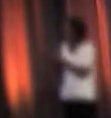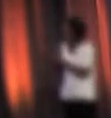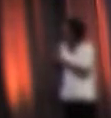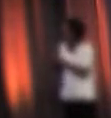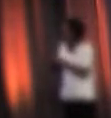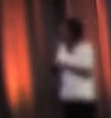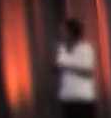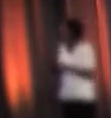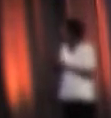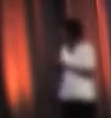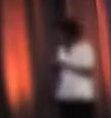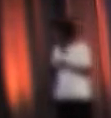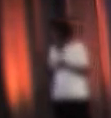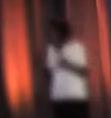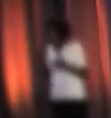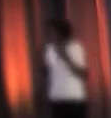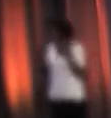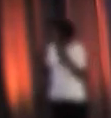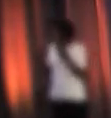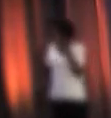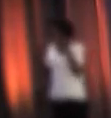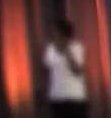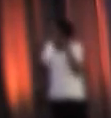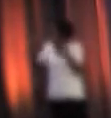involving disabled people in programming and project development.